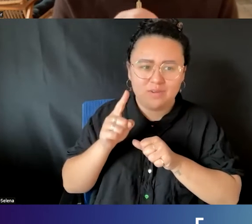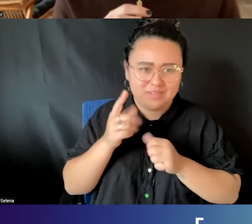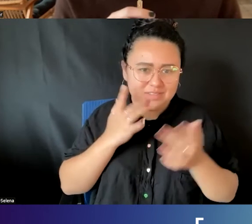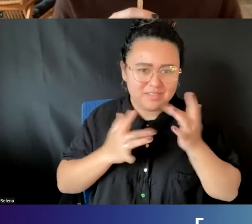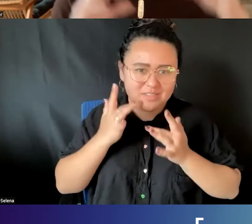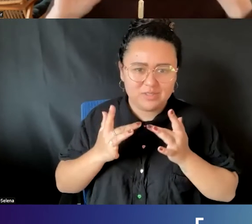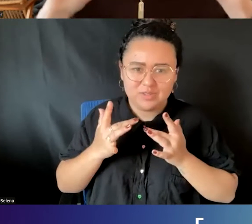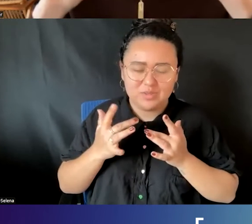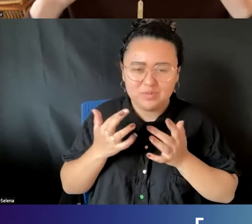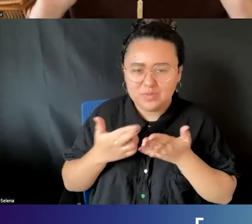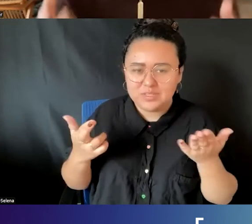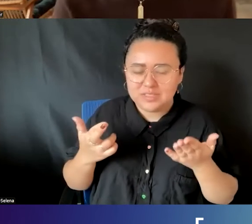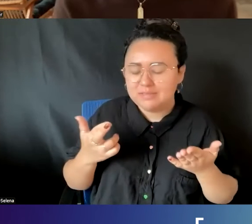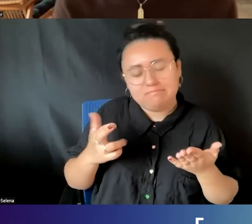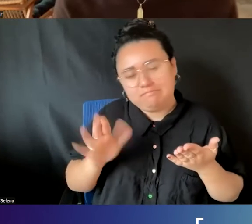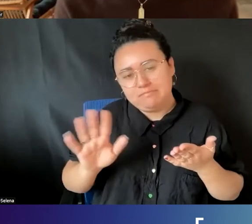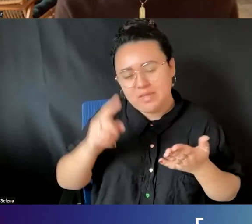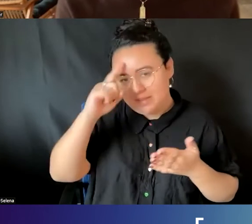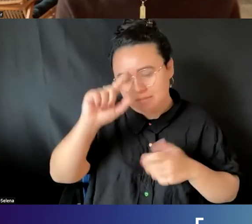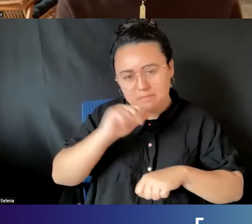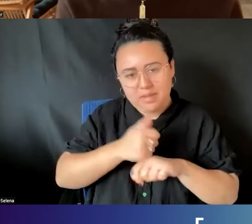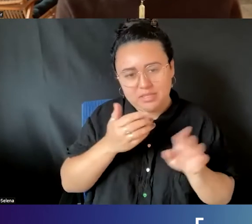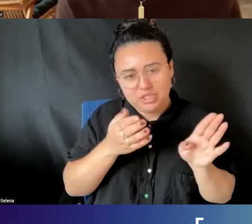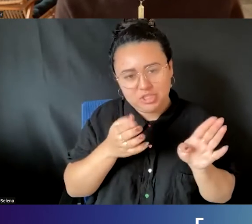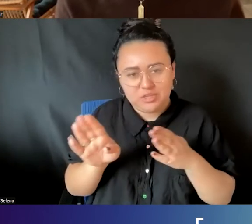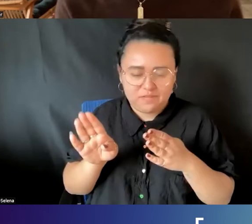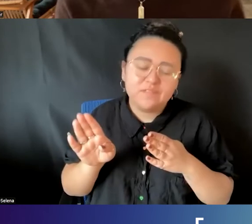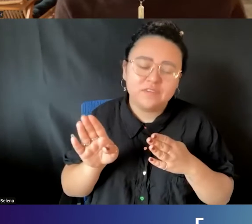And I, I think it's kind of a mindset shift can be really helpful and empowering